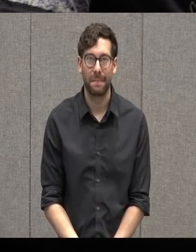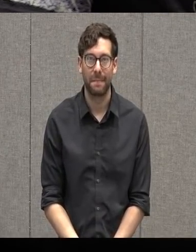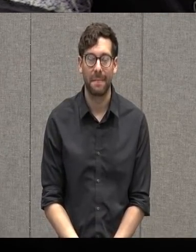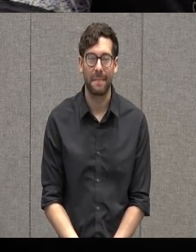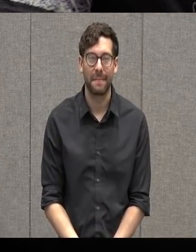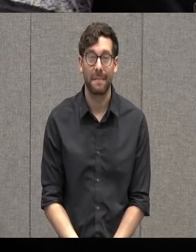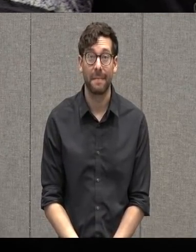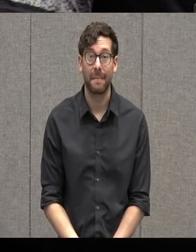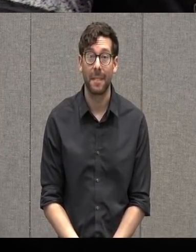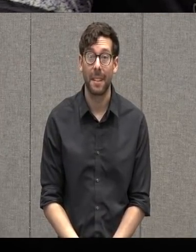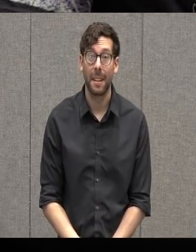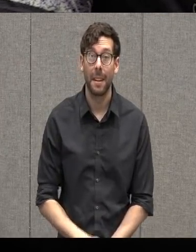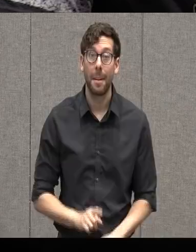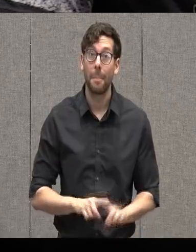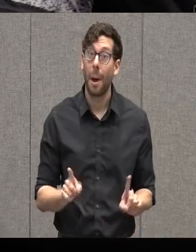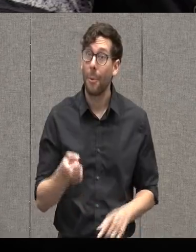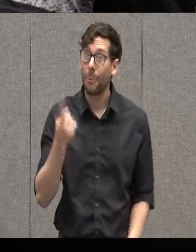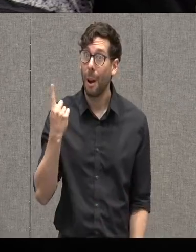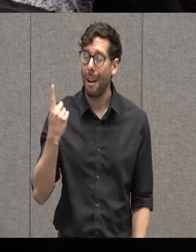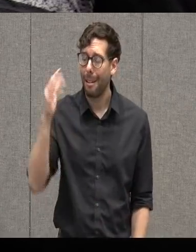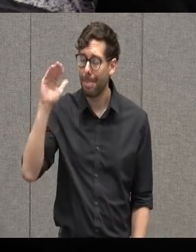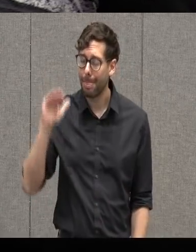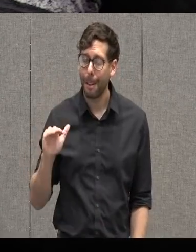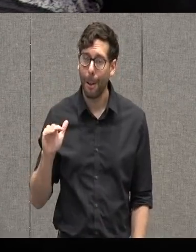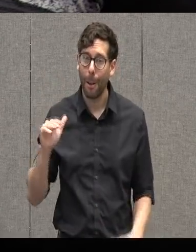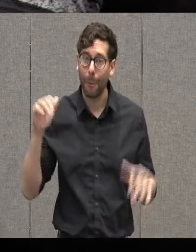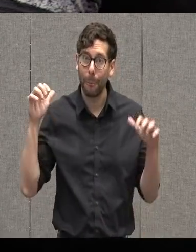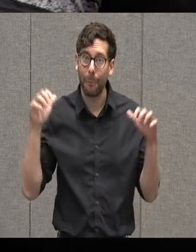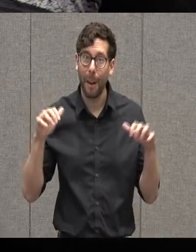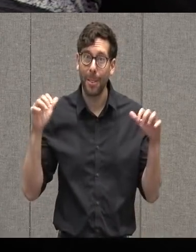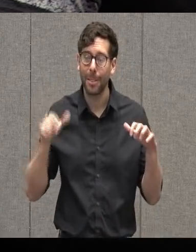But one little monster is grateful